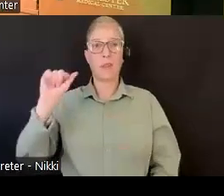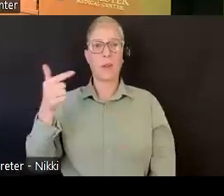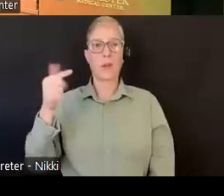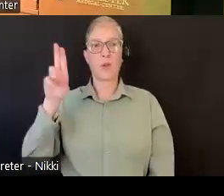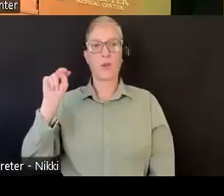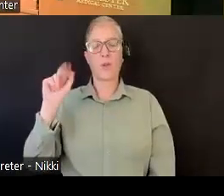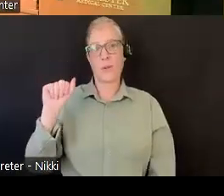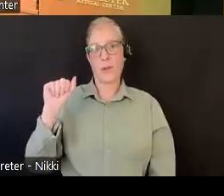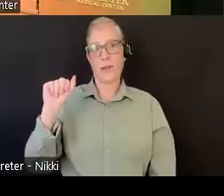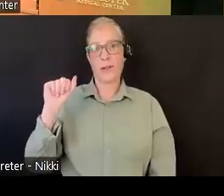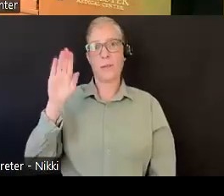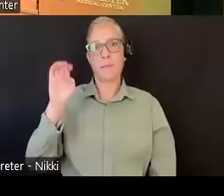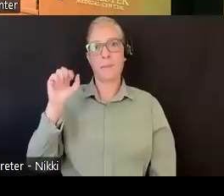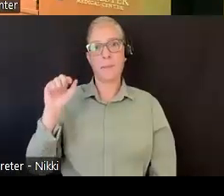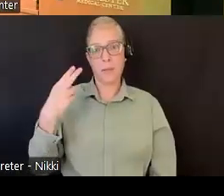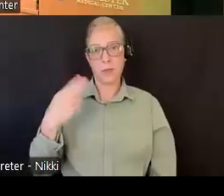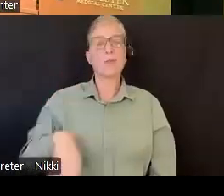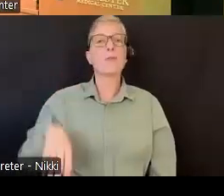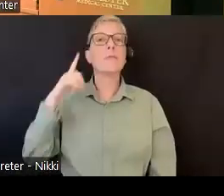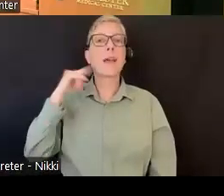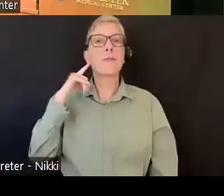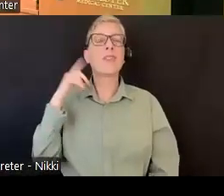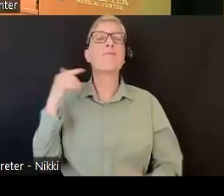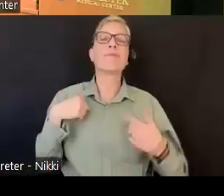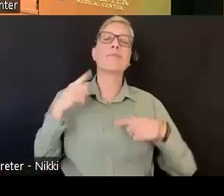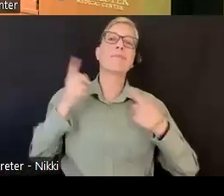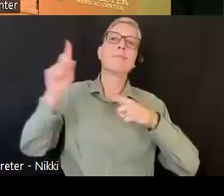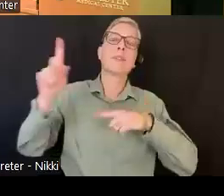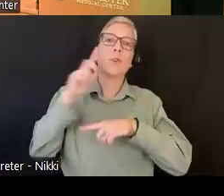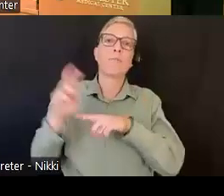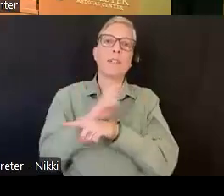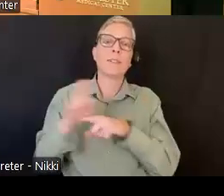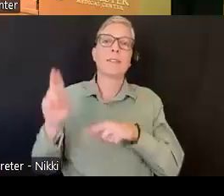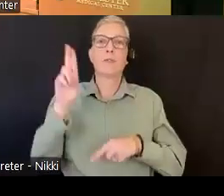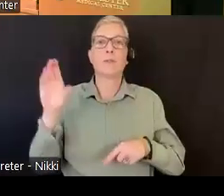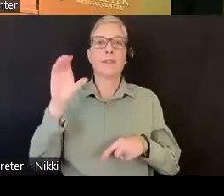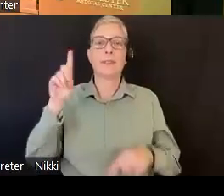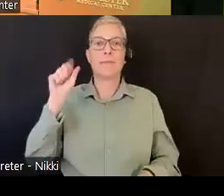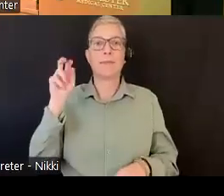residency in psychiatry at UC Davis and I grew up nearby in Newport Beach and moved down to Southern